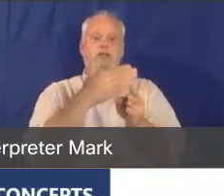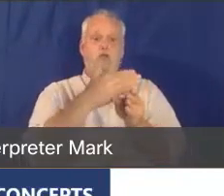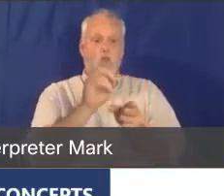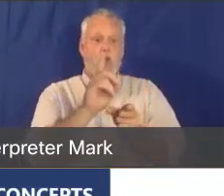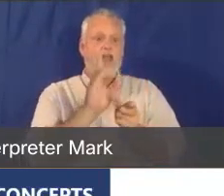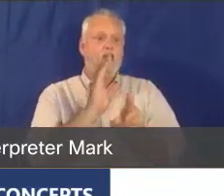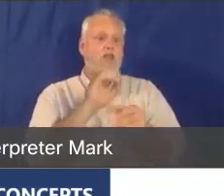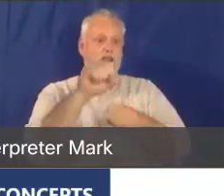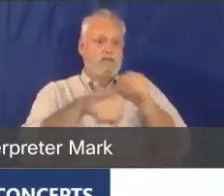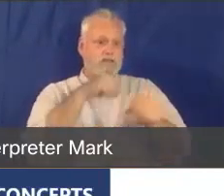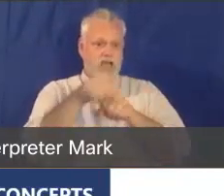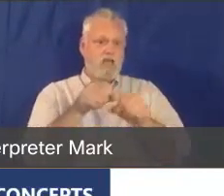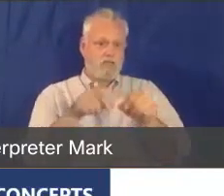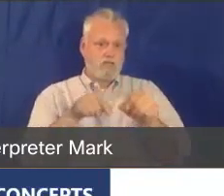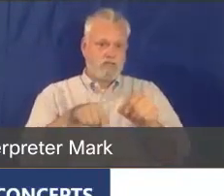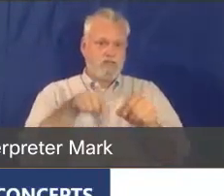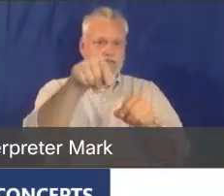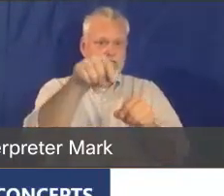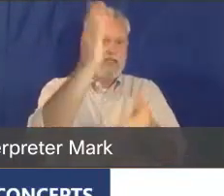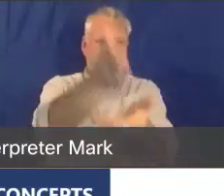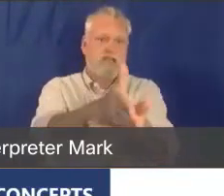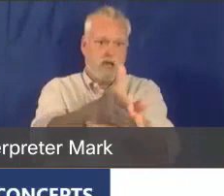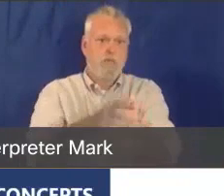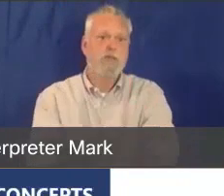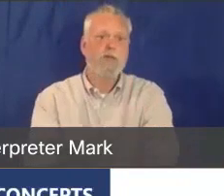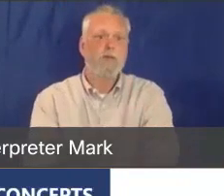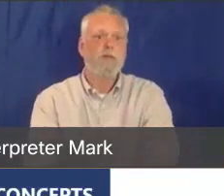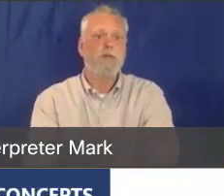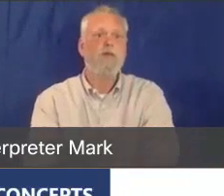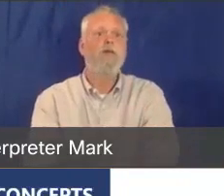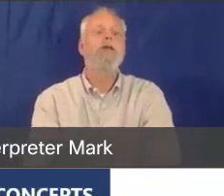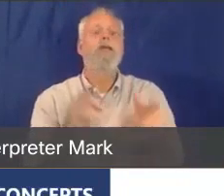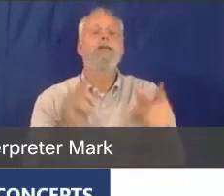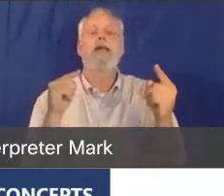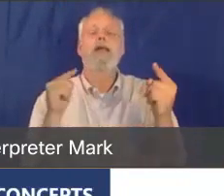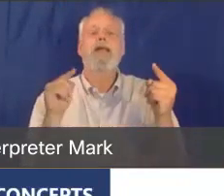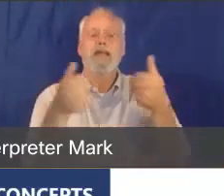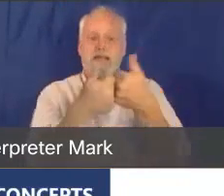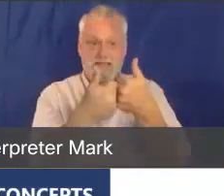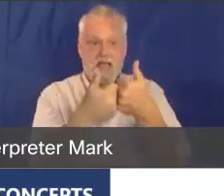Uh, kind of to your right were that green boxes so the challenge here is to make sure that we can get.